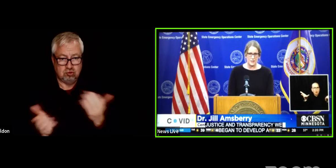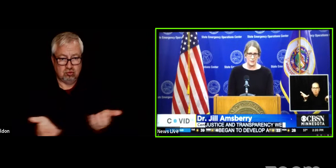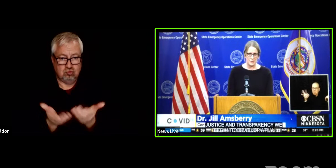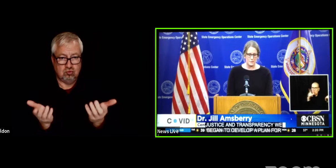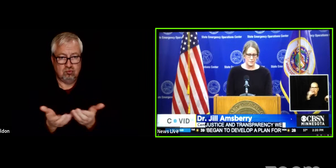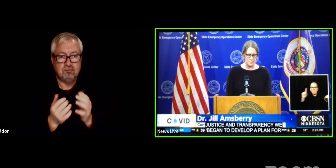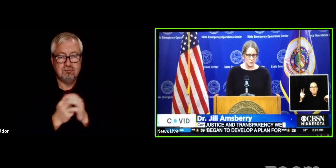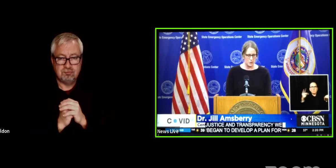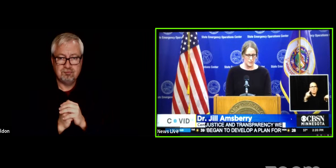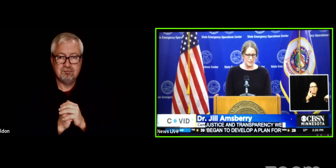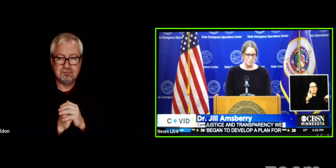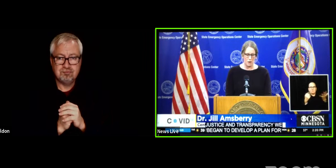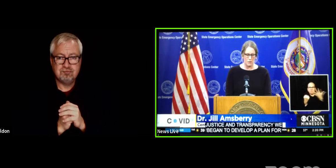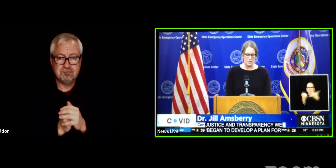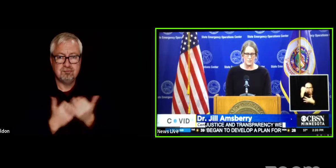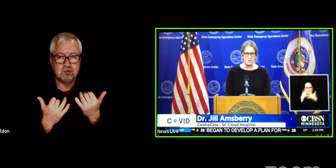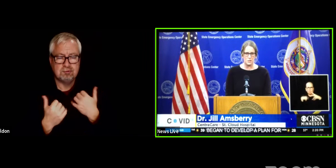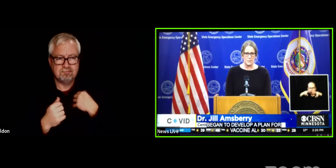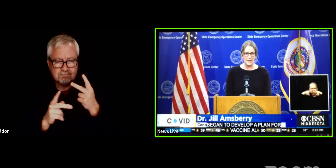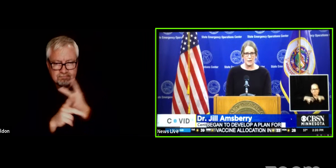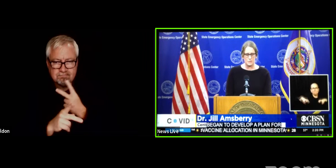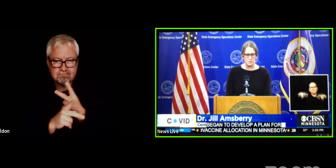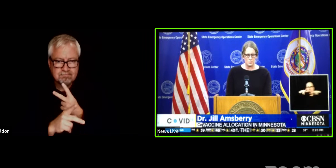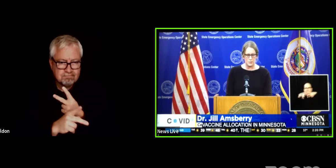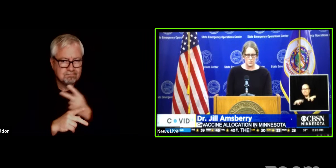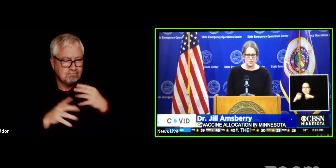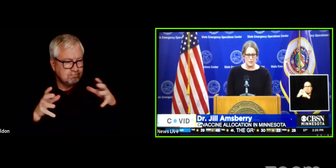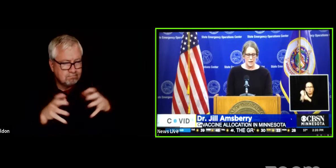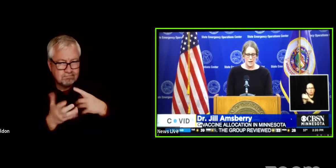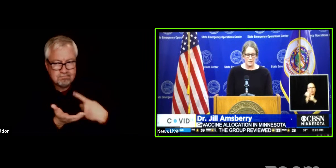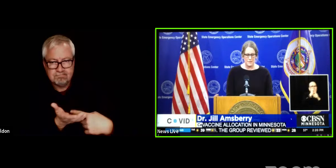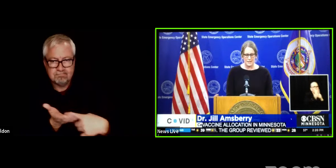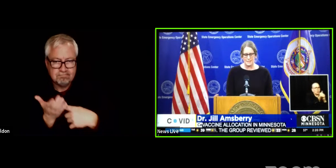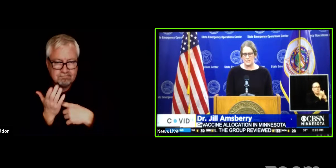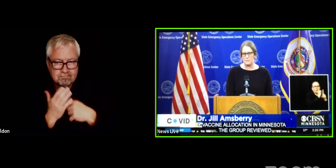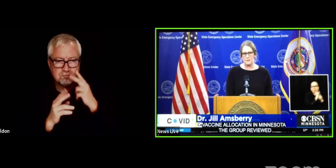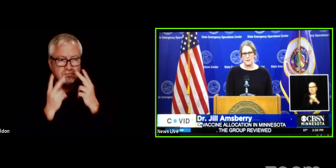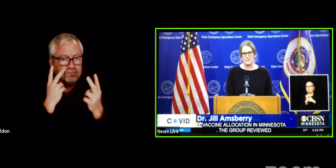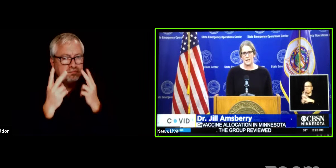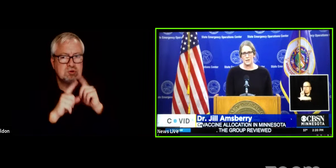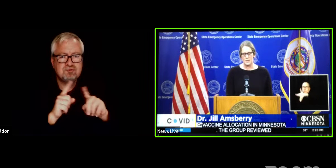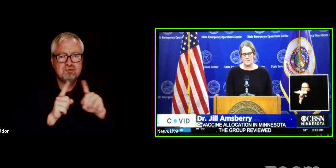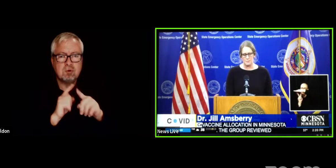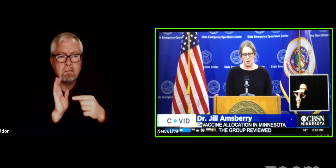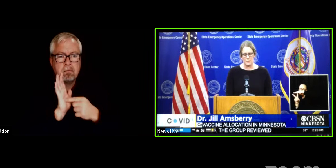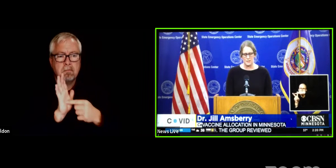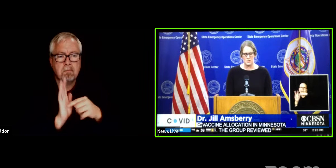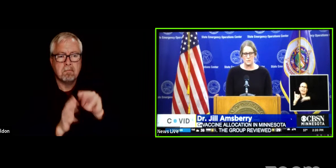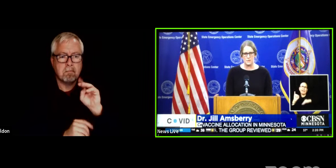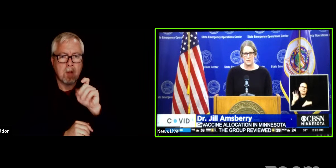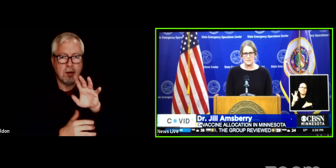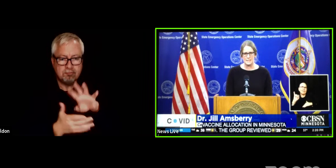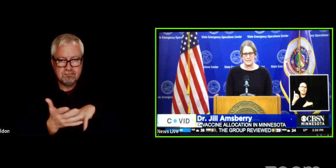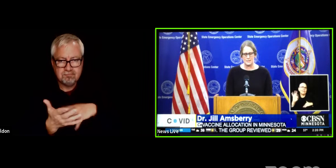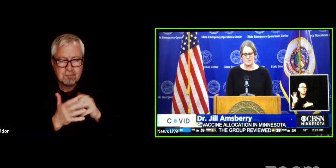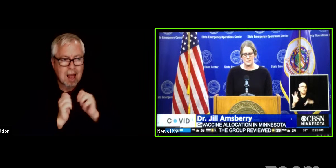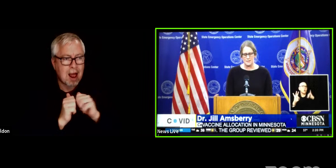SCENARIOS. WE LOOKED AT MODELS TO DETERMINE HOW DISTRIBUTION OF THE VACCINE MAY AFFECT AREAS AND POPULATIONS WITHIN OUR